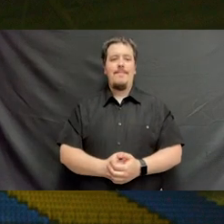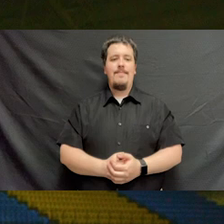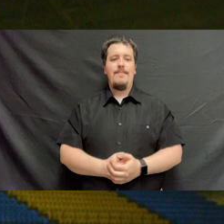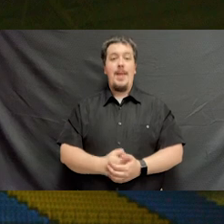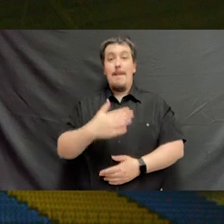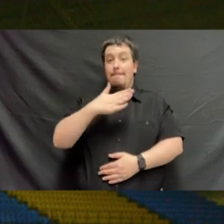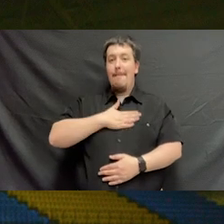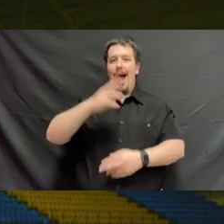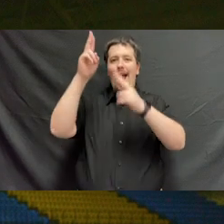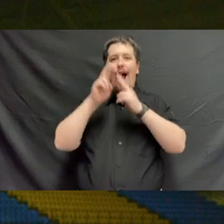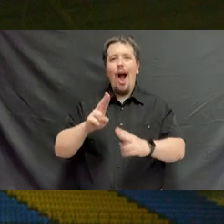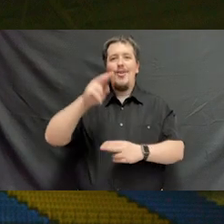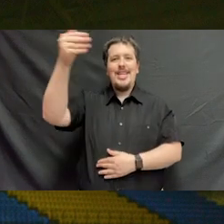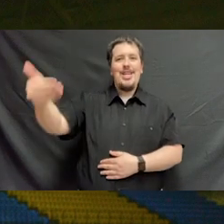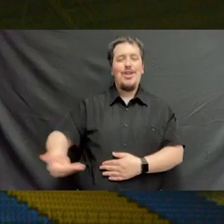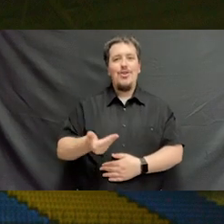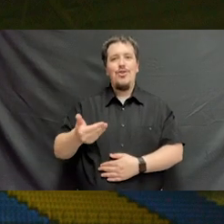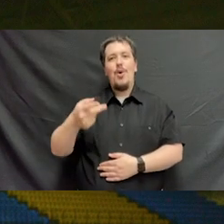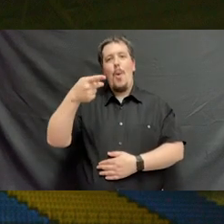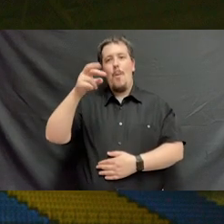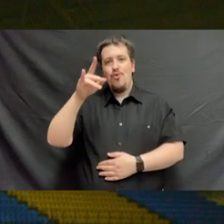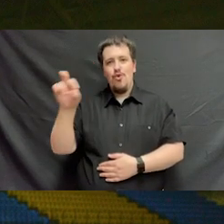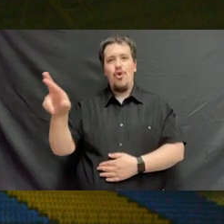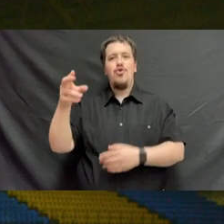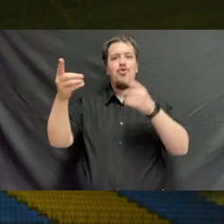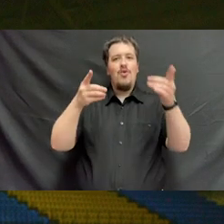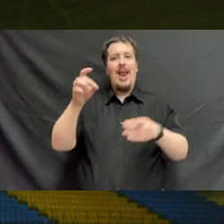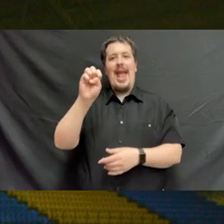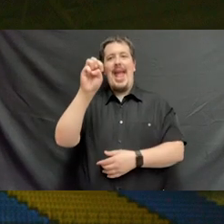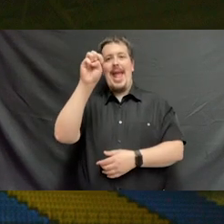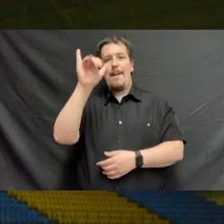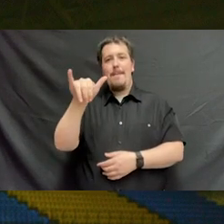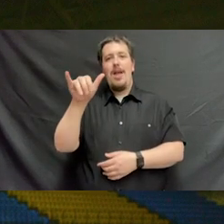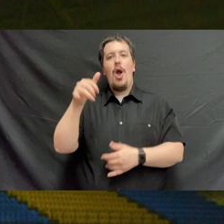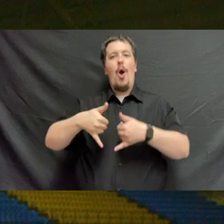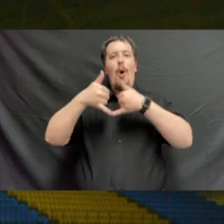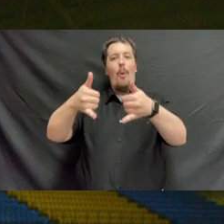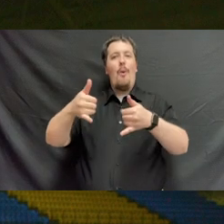It's my honor to introduce producer, director and Emmy award-winning actor, Timothy Busfield,